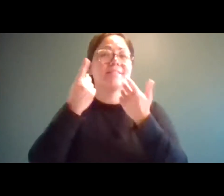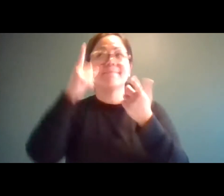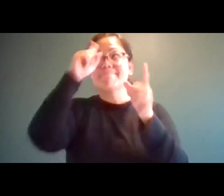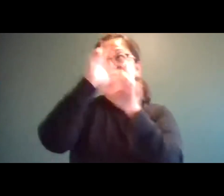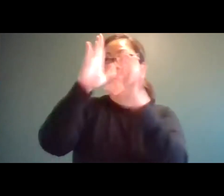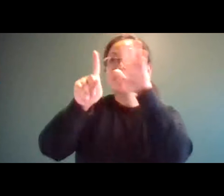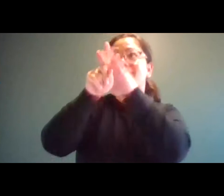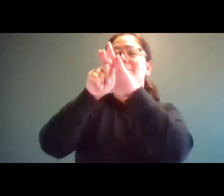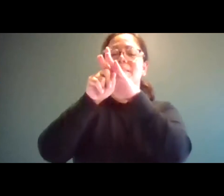as we're talking.